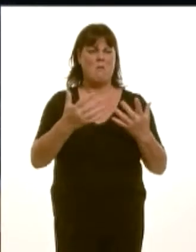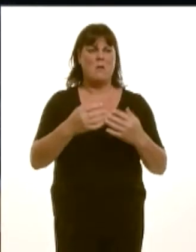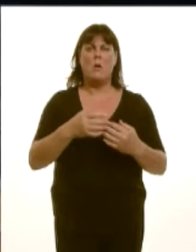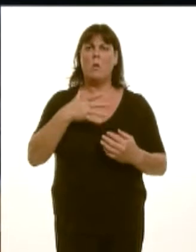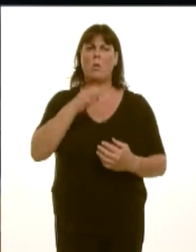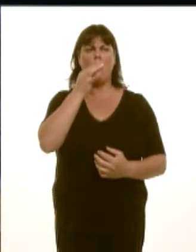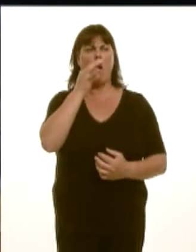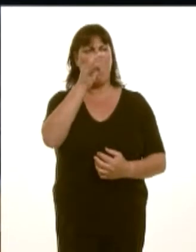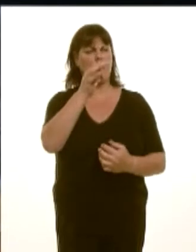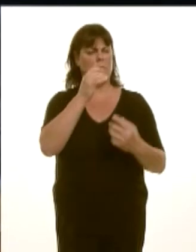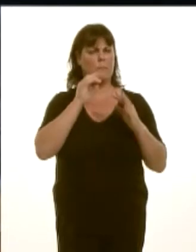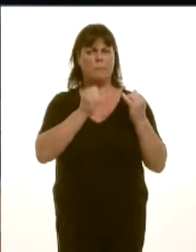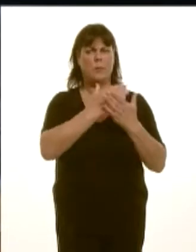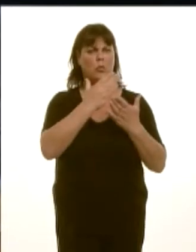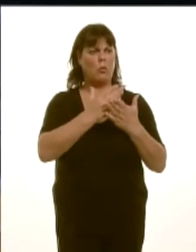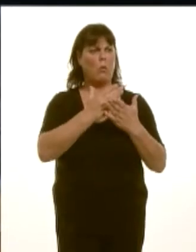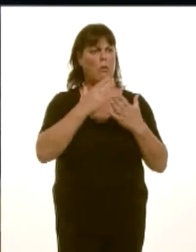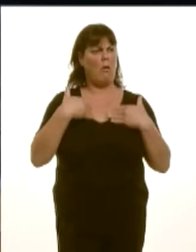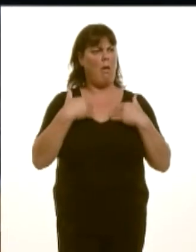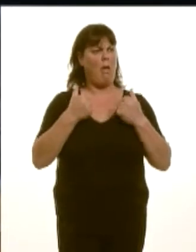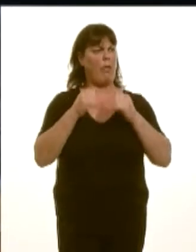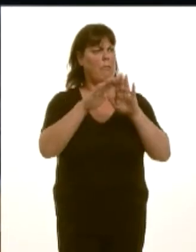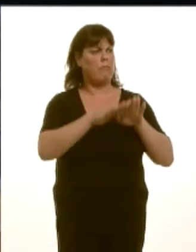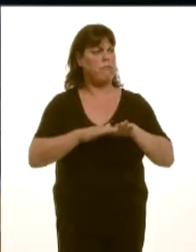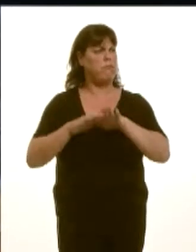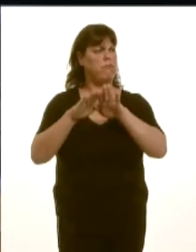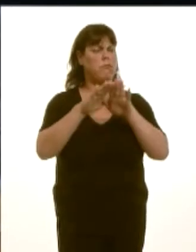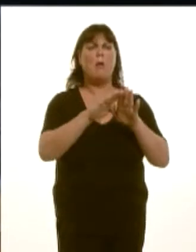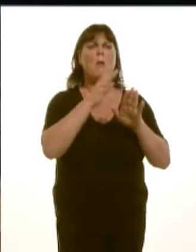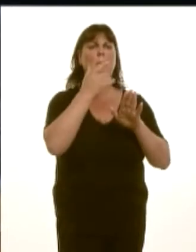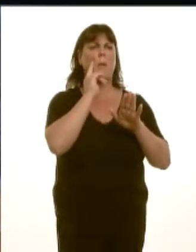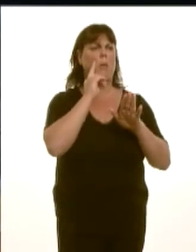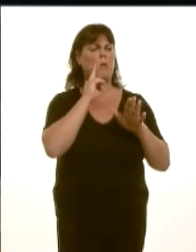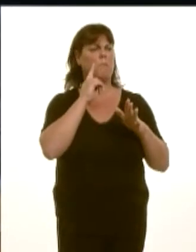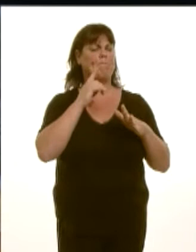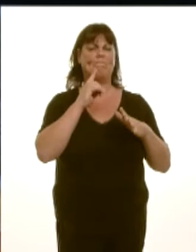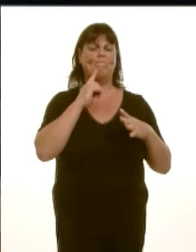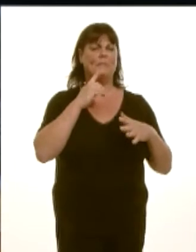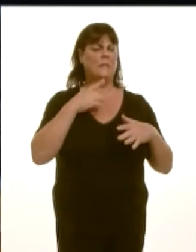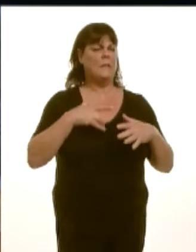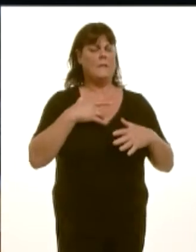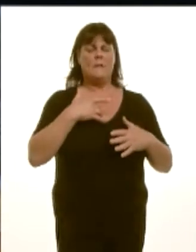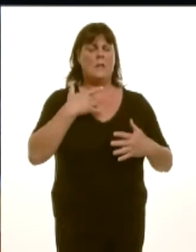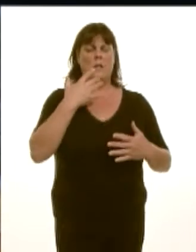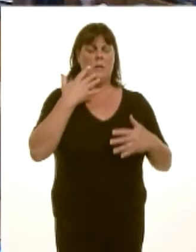in alignment and that patients do not have to suffer because of the inability to source packages of home care?